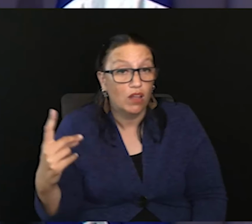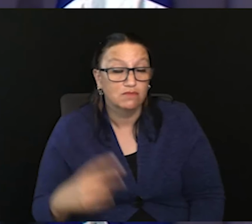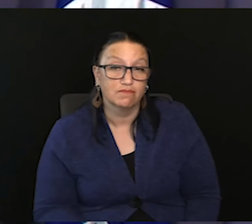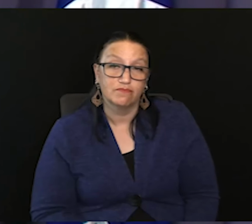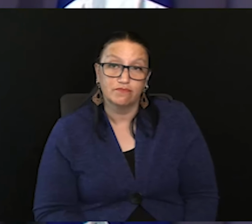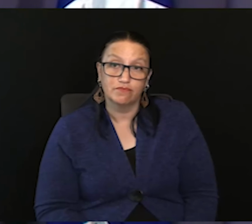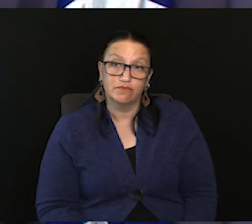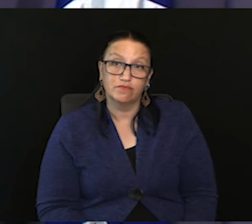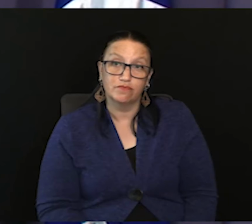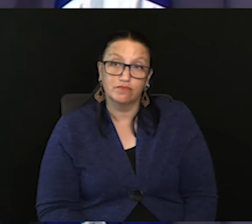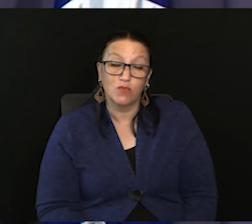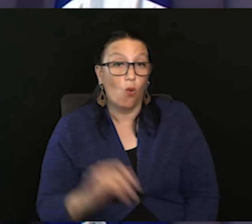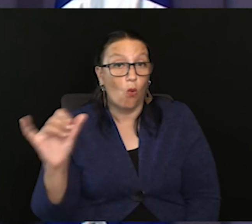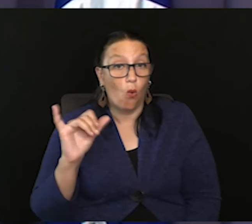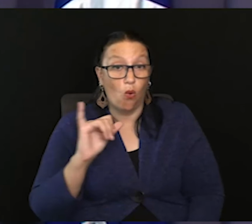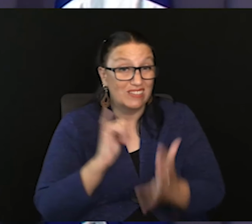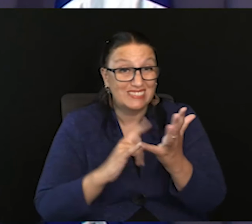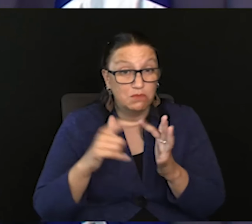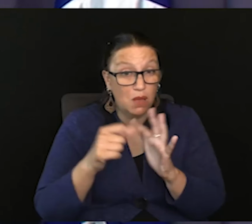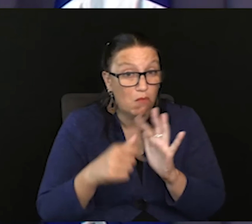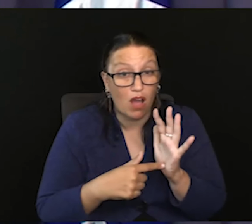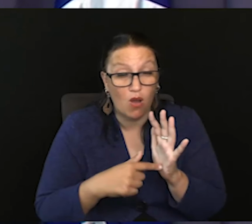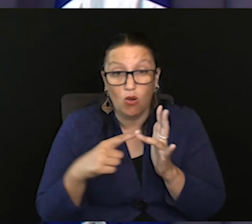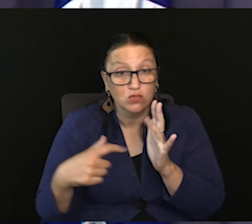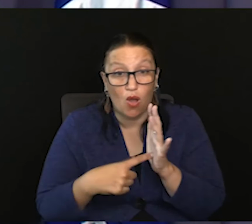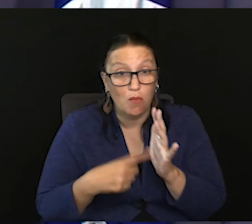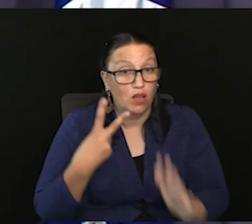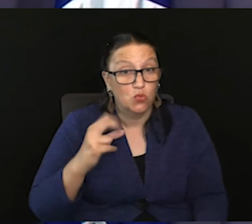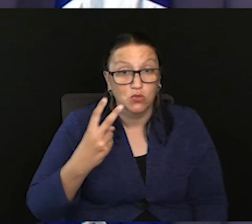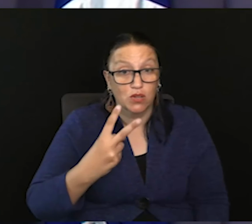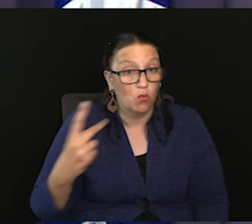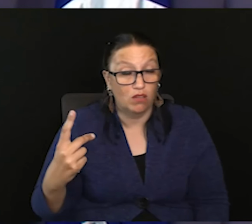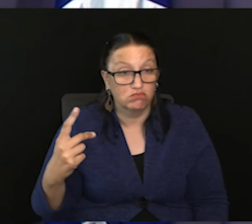where Australia was in September 2021 or October 2021,